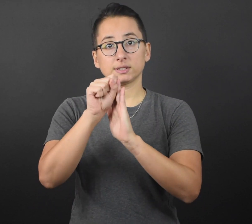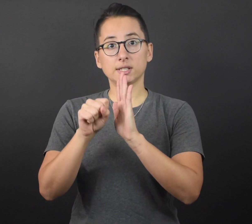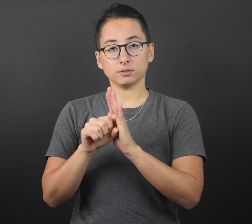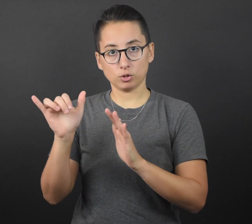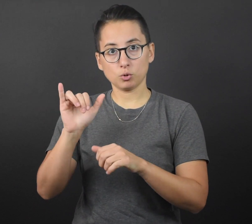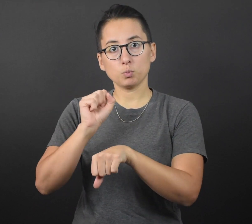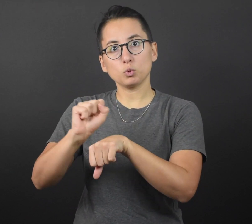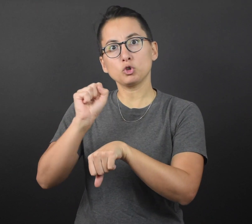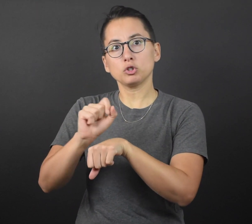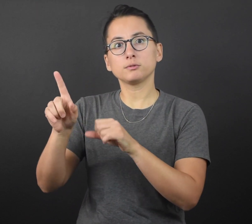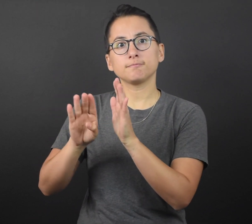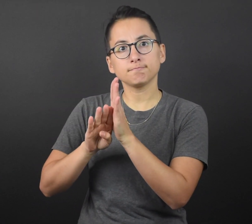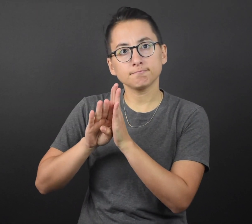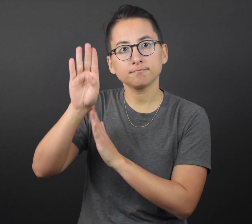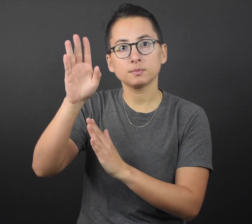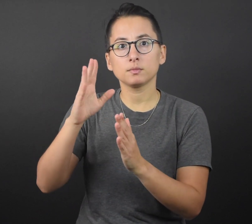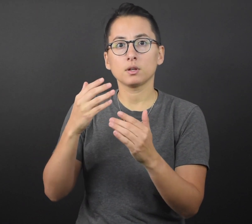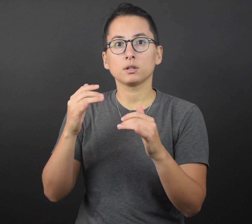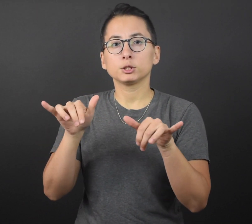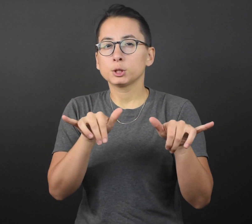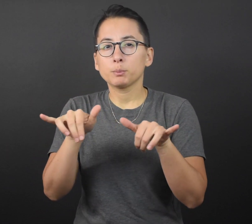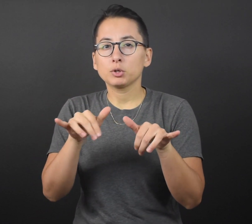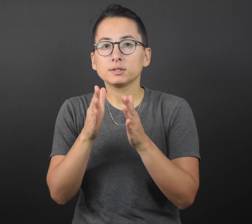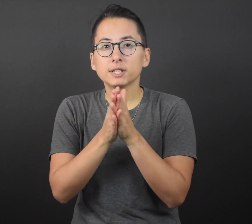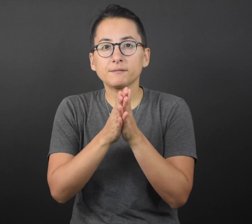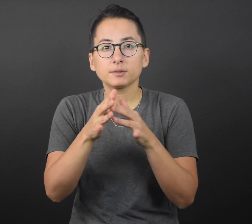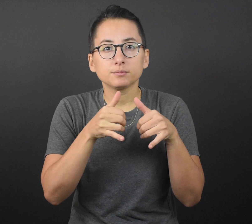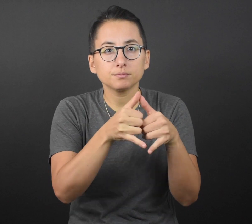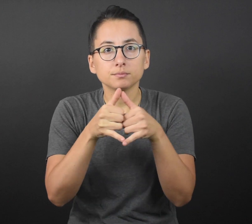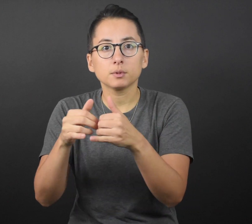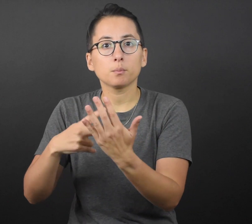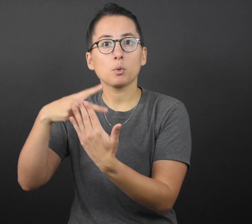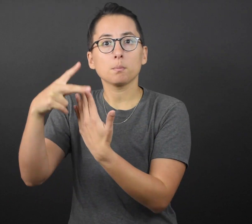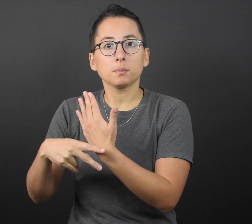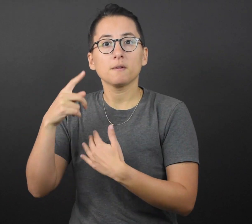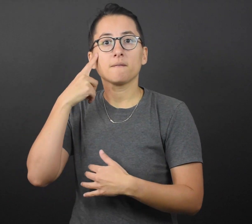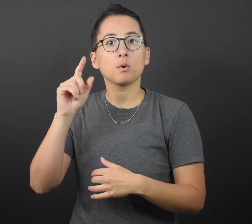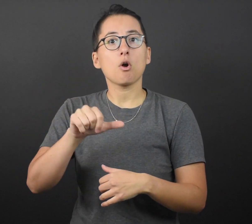The State is working to develop and launch similar incentives programs with other partners,